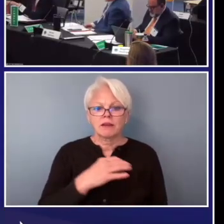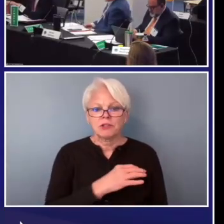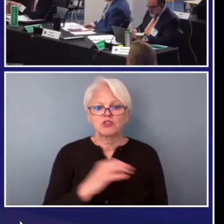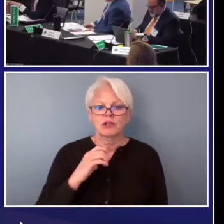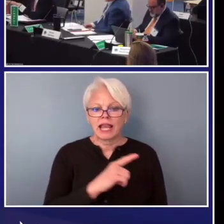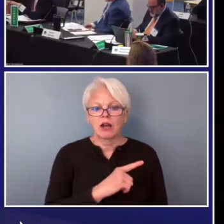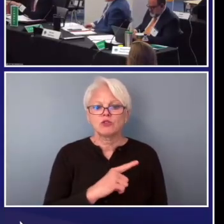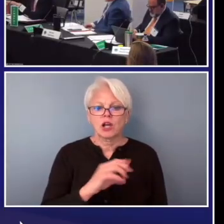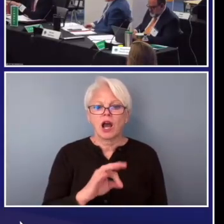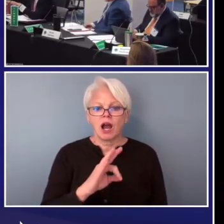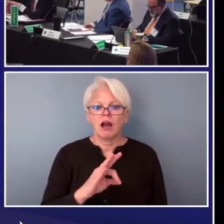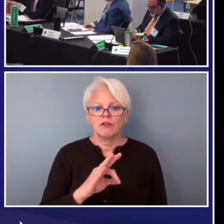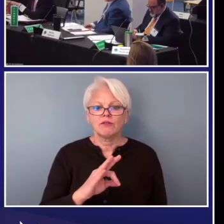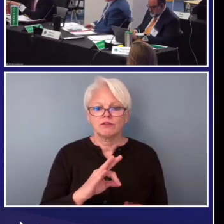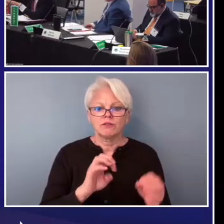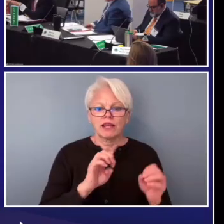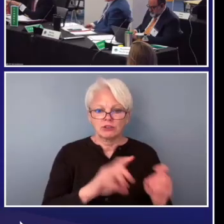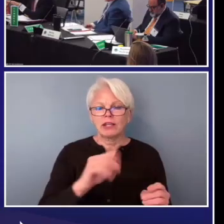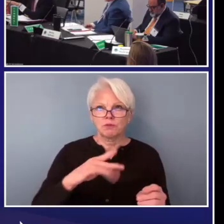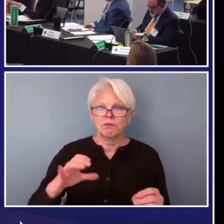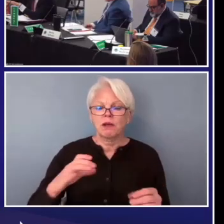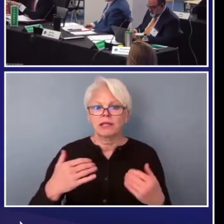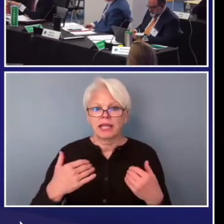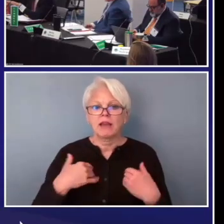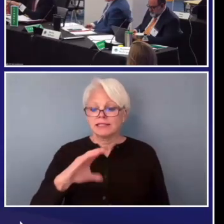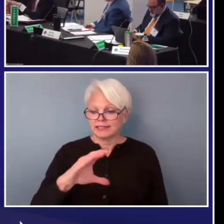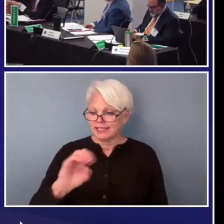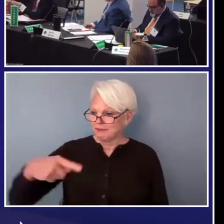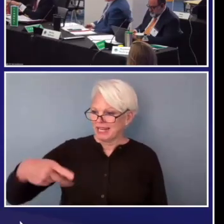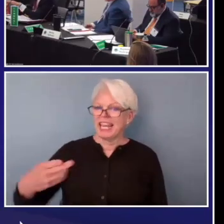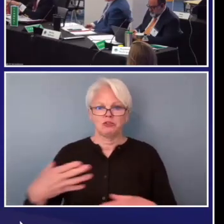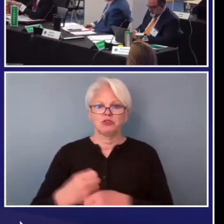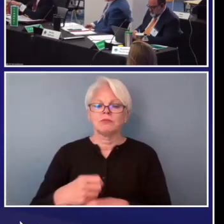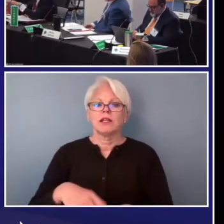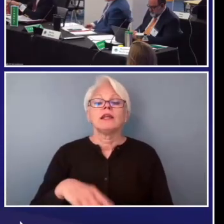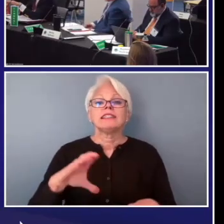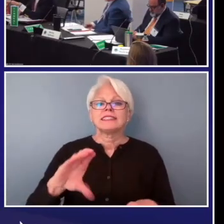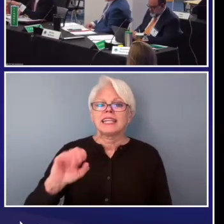Um, CEPH did not exist to, give us access to title 4 funds